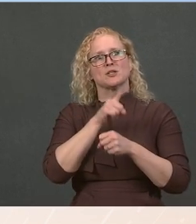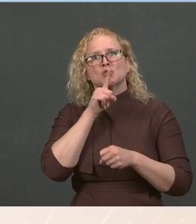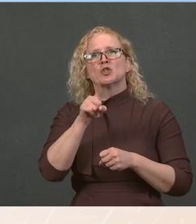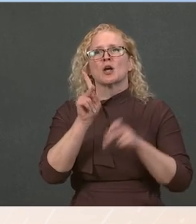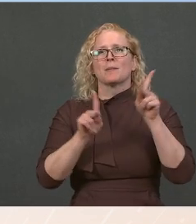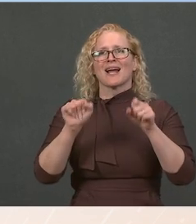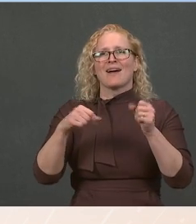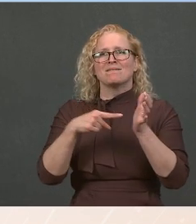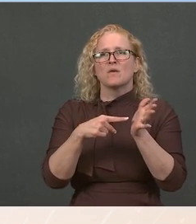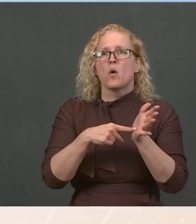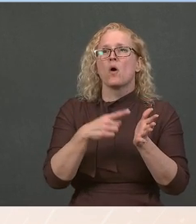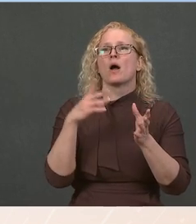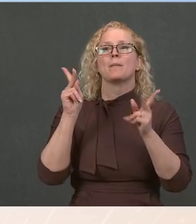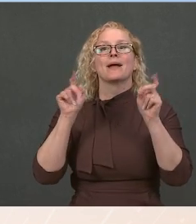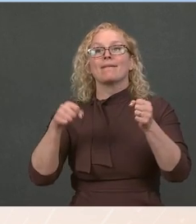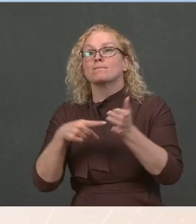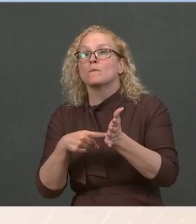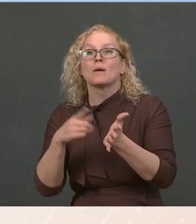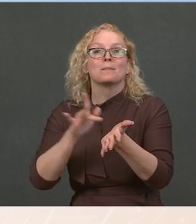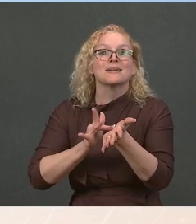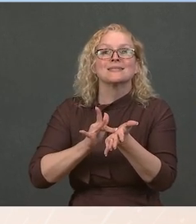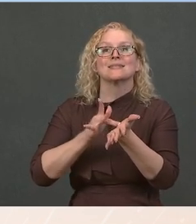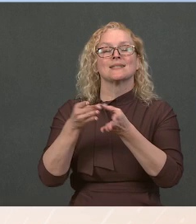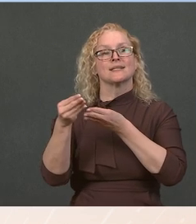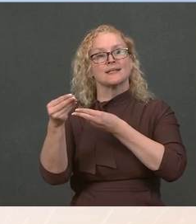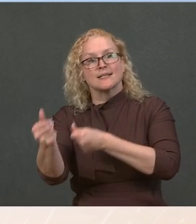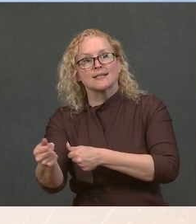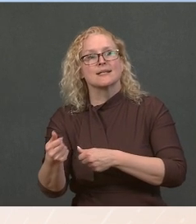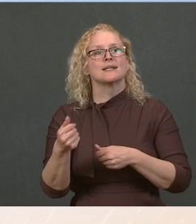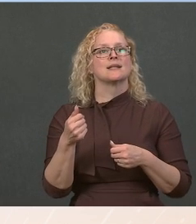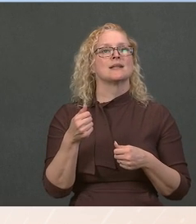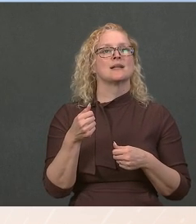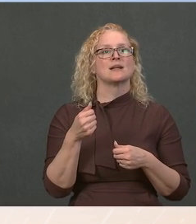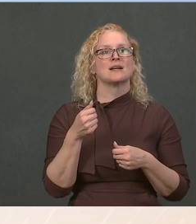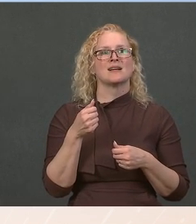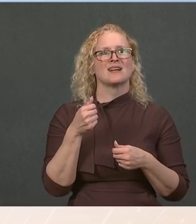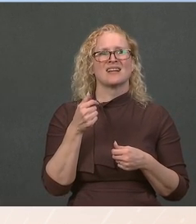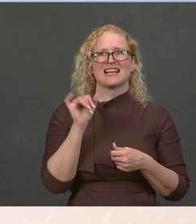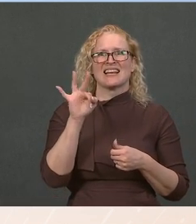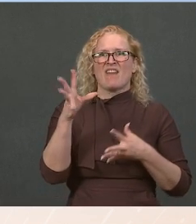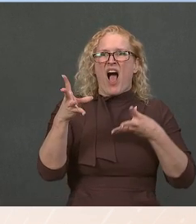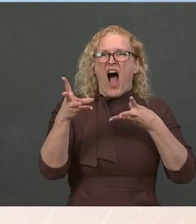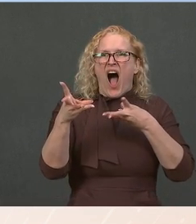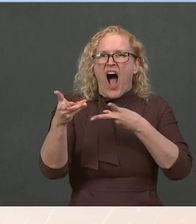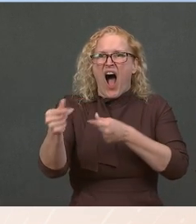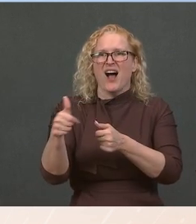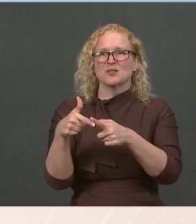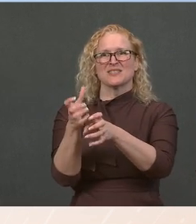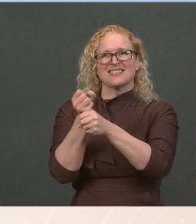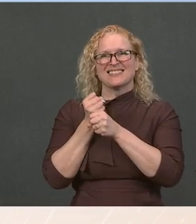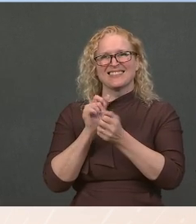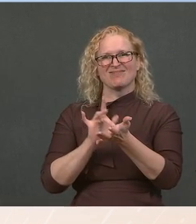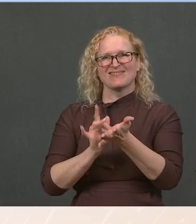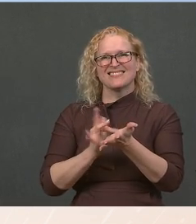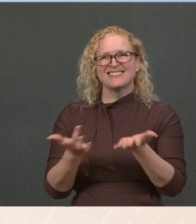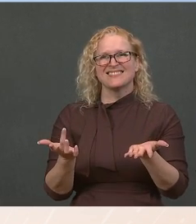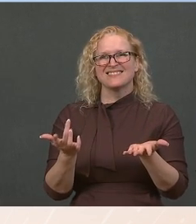you know, pharmacy drugs is important as well. So that -- we see that's in there. So all of these things are so important